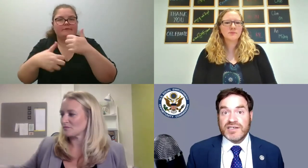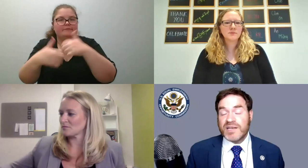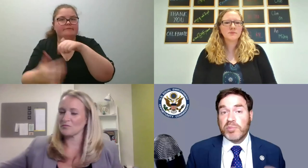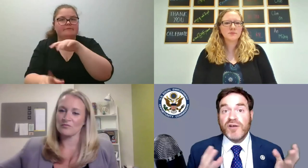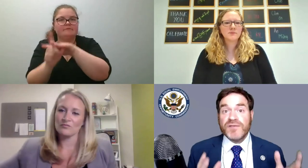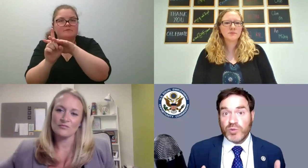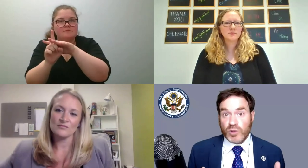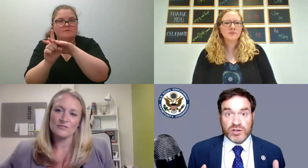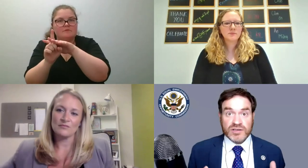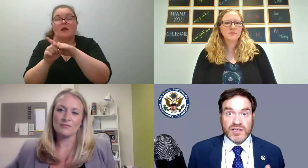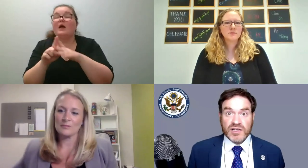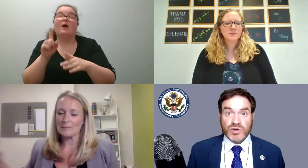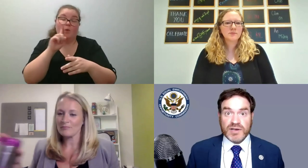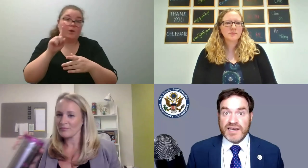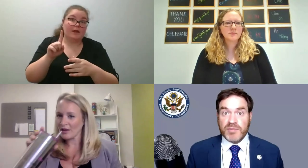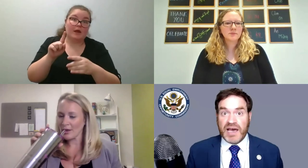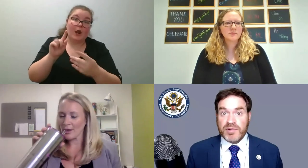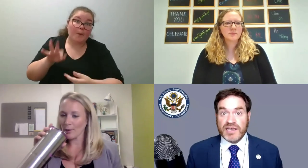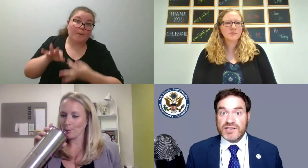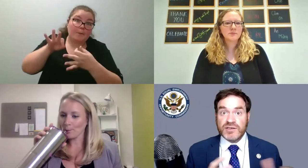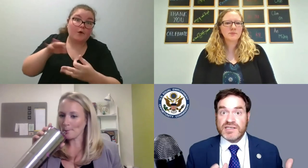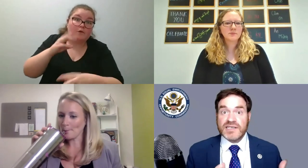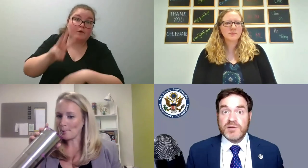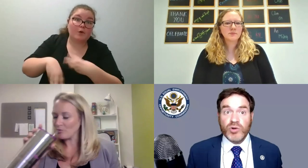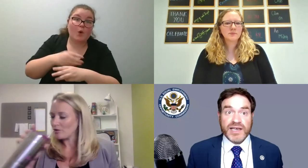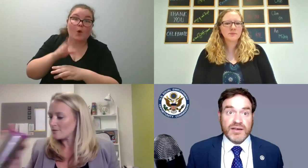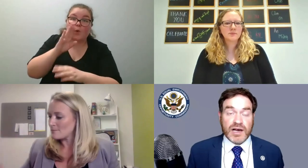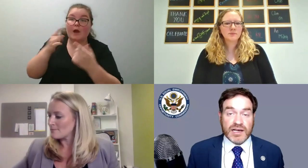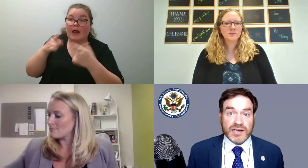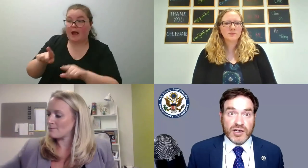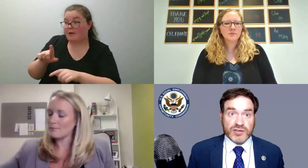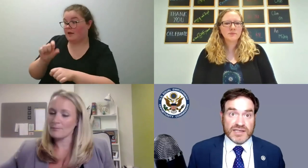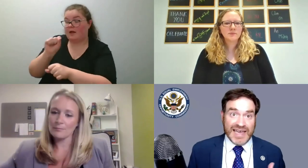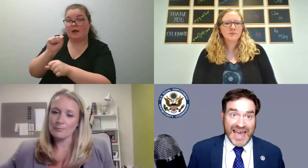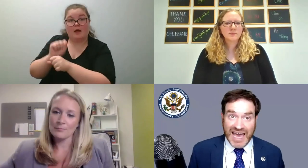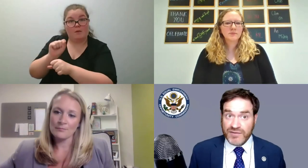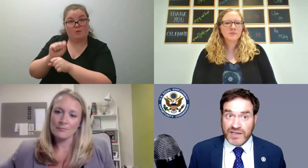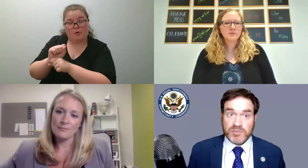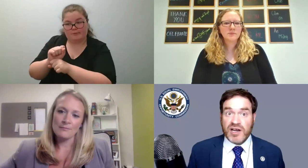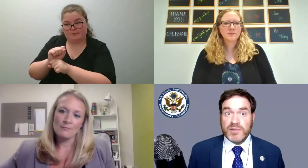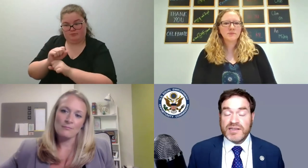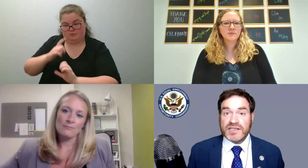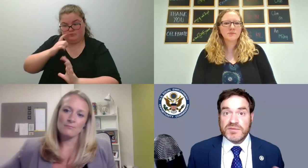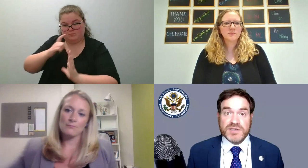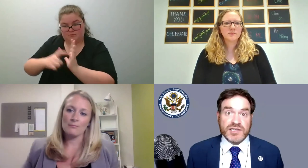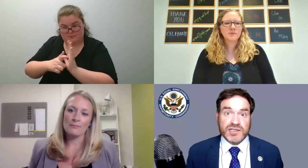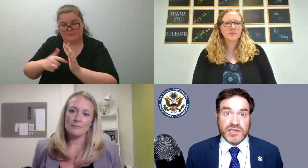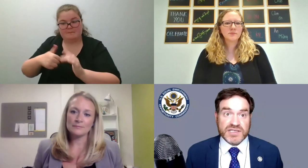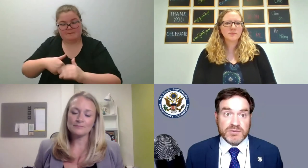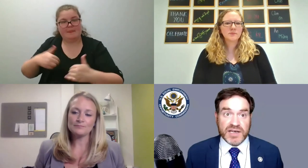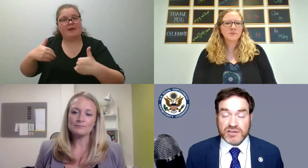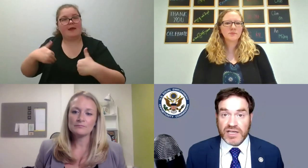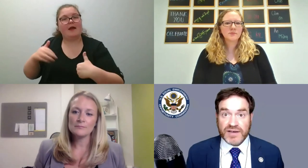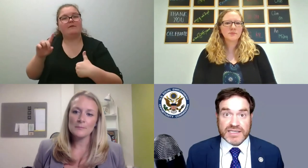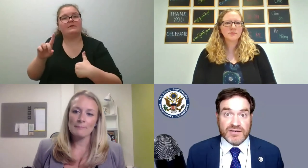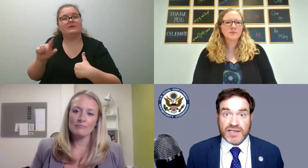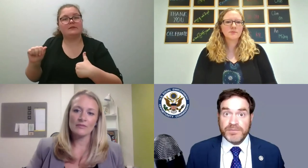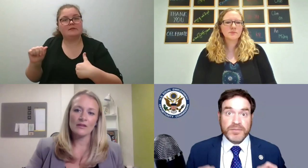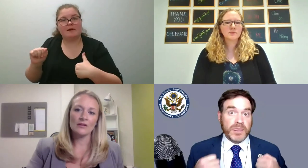In a perfect world, what would end up happening as soon as an employee knows that they have an impairment that substantially limits a major life activity,